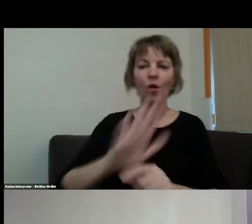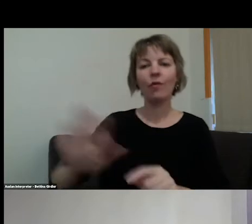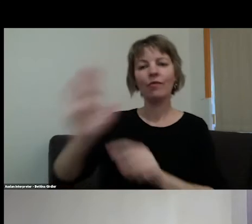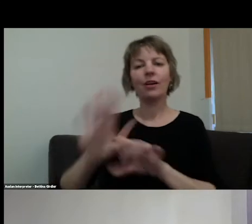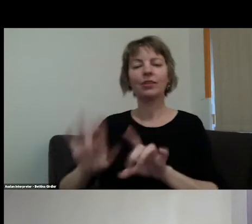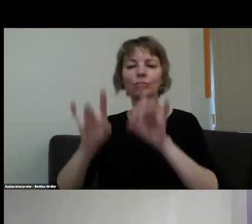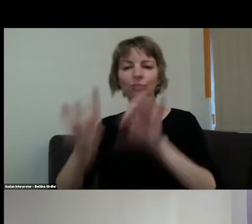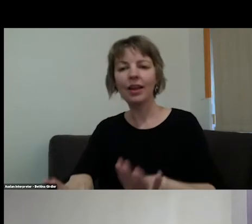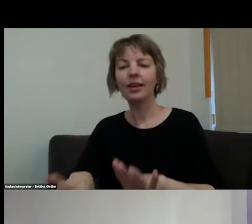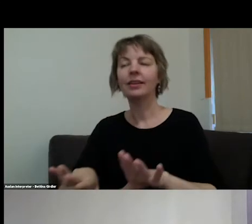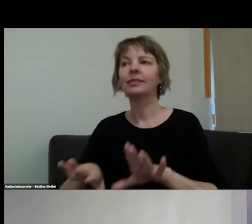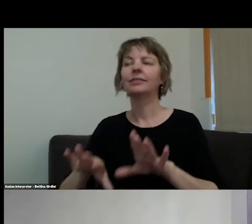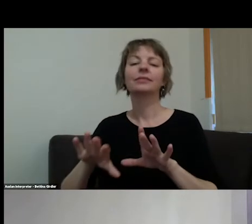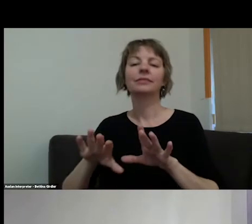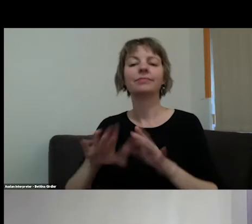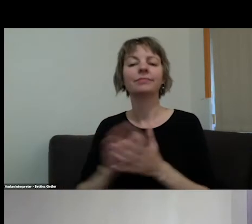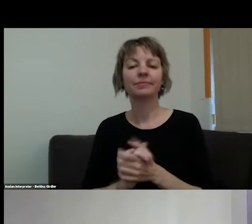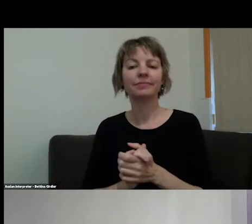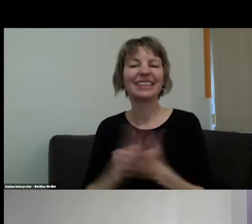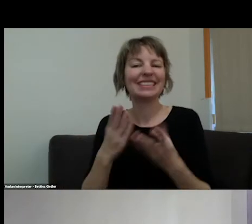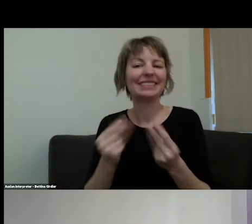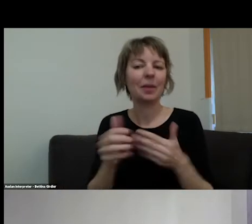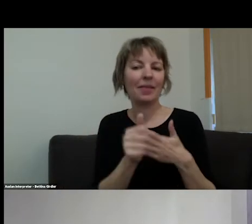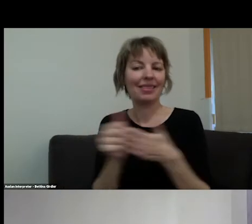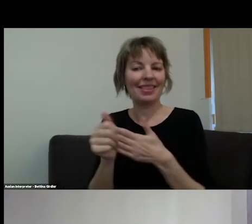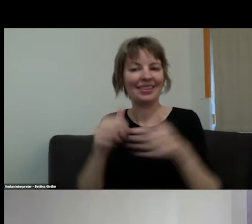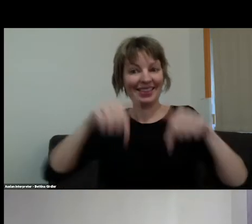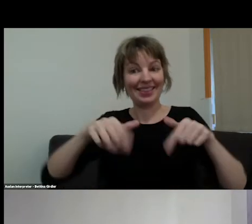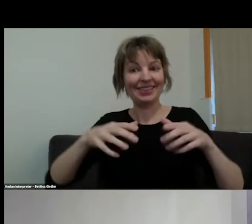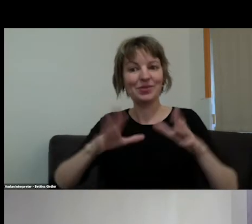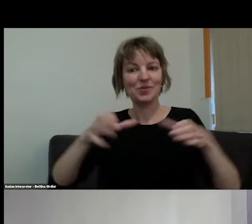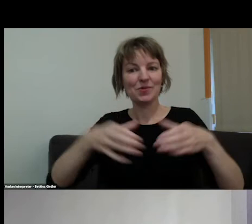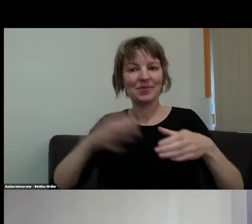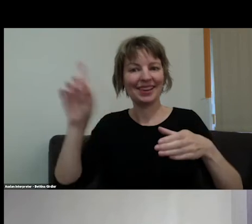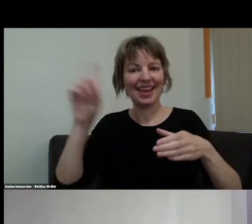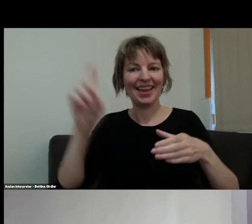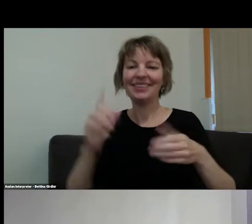I know there's some in the group today so welcome, thanks for being here.